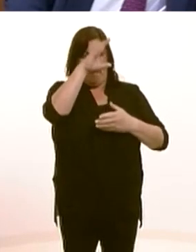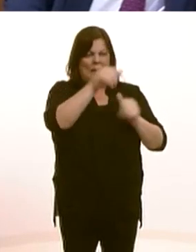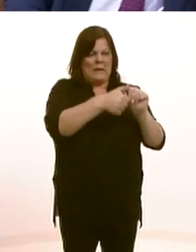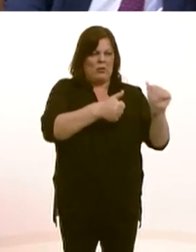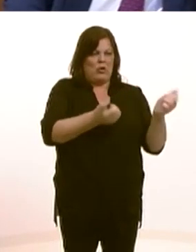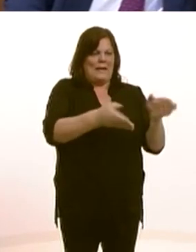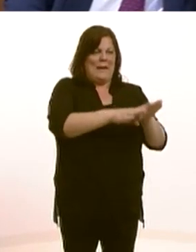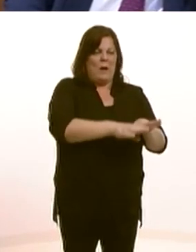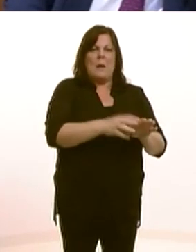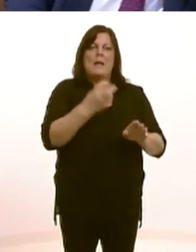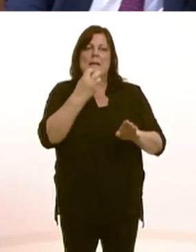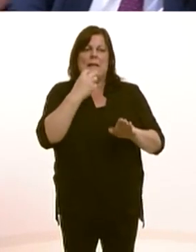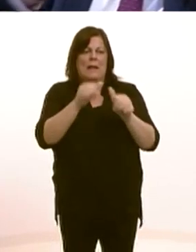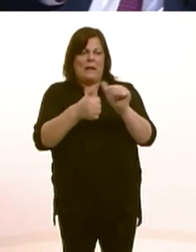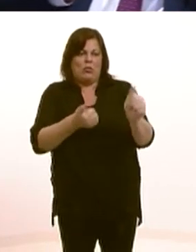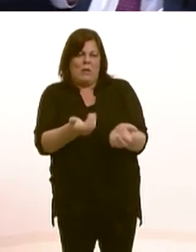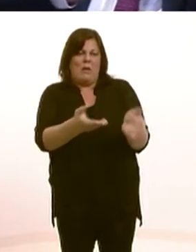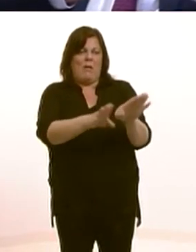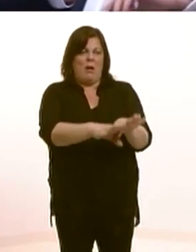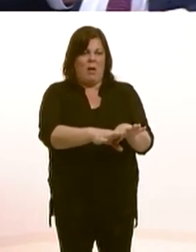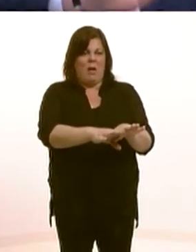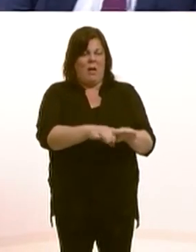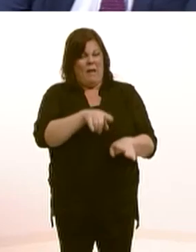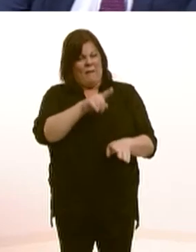If thatís UKIP policy, by all means go out and sell it to the people of Wales.